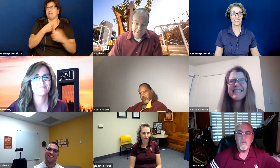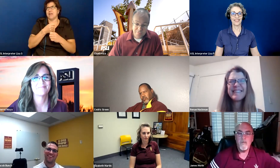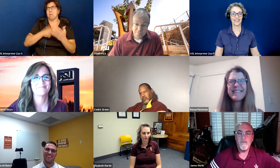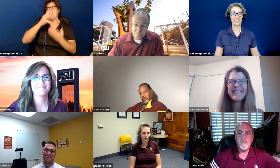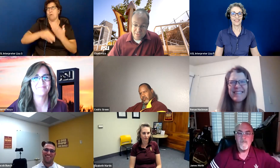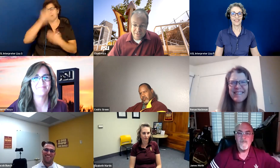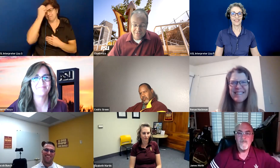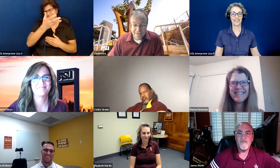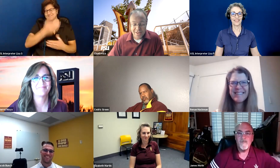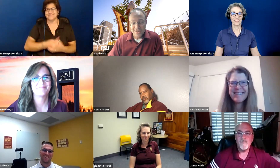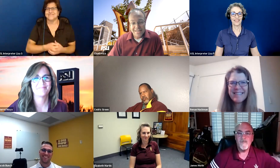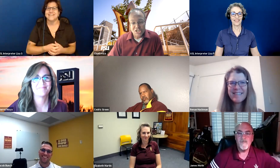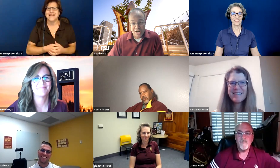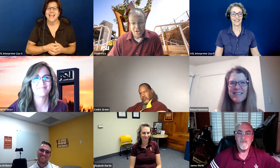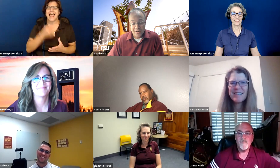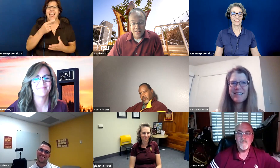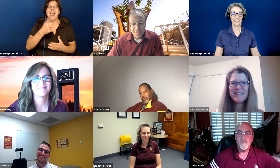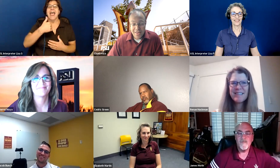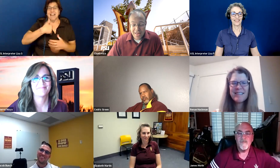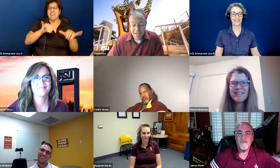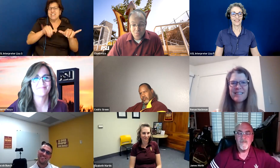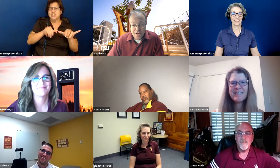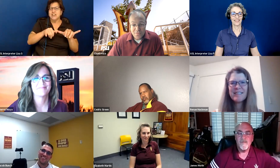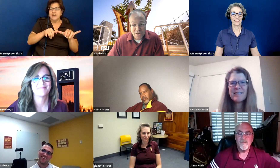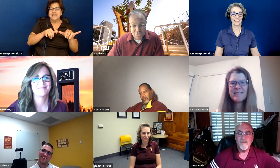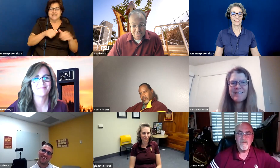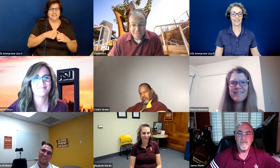And I got an engineering. When I finished I was like,